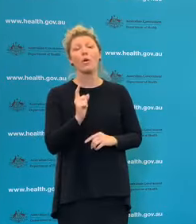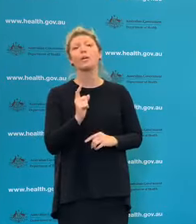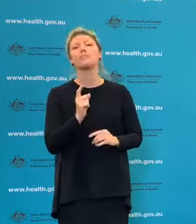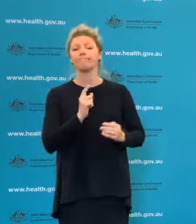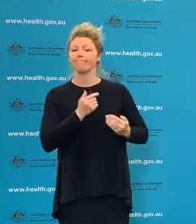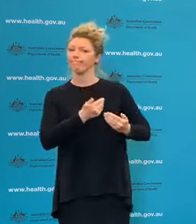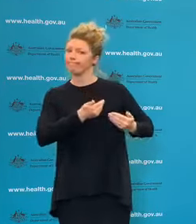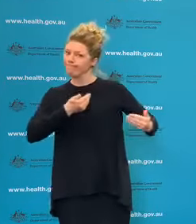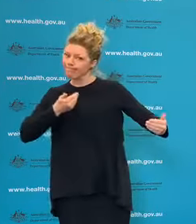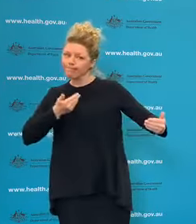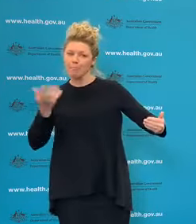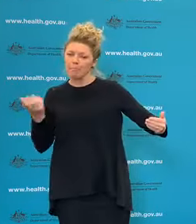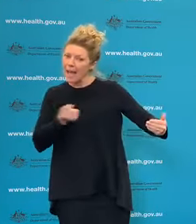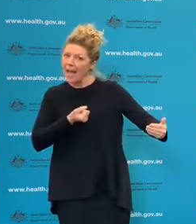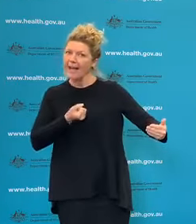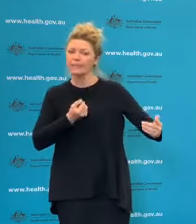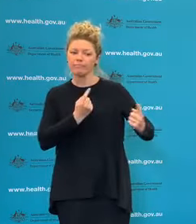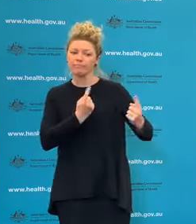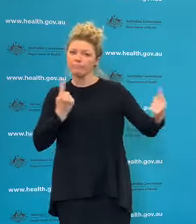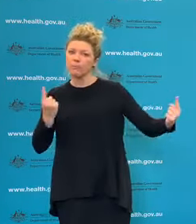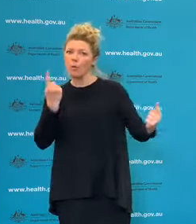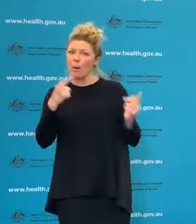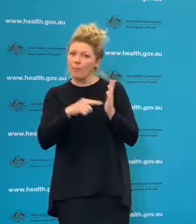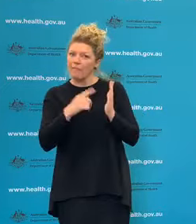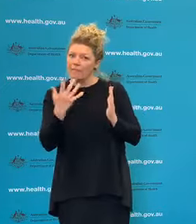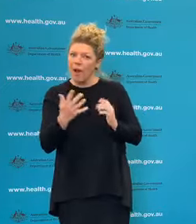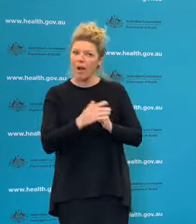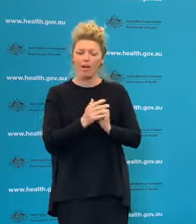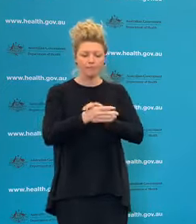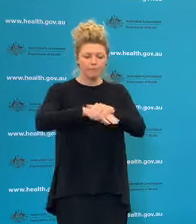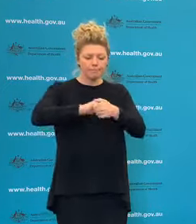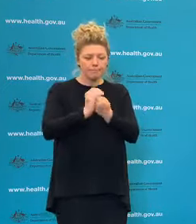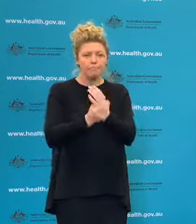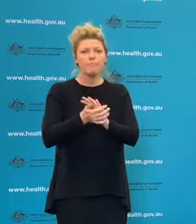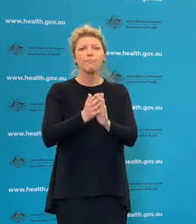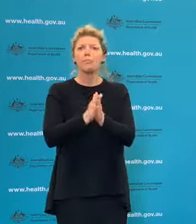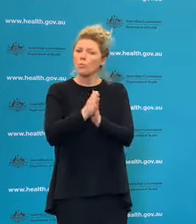distancing ,following a hygiene advice and certainly as I said if you were